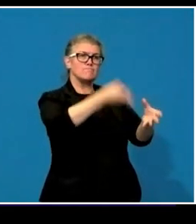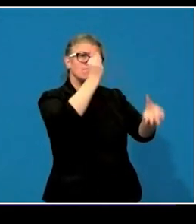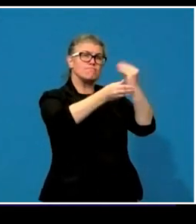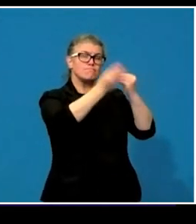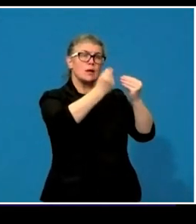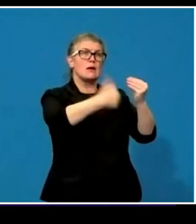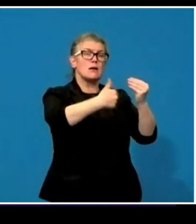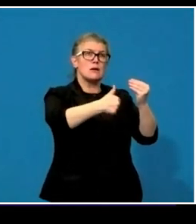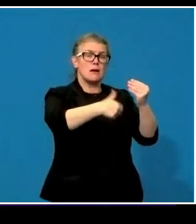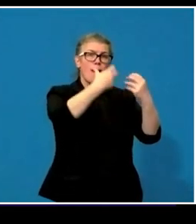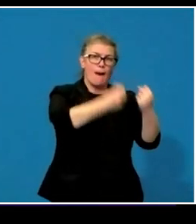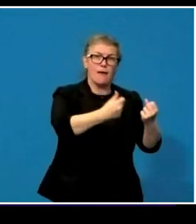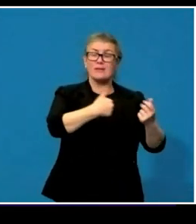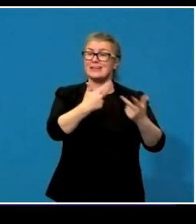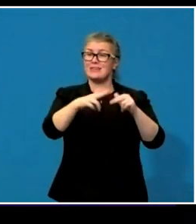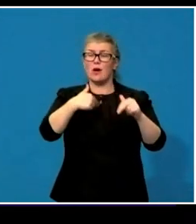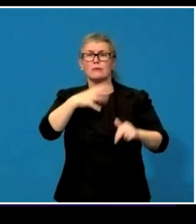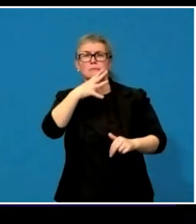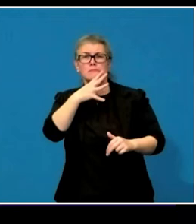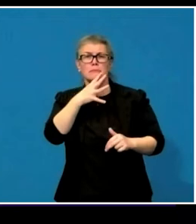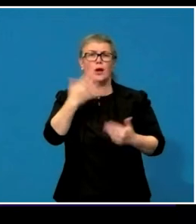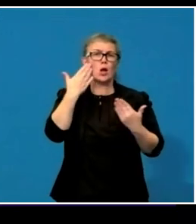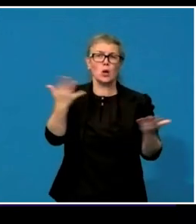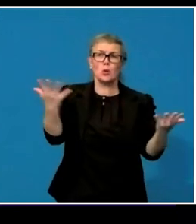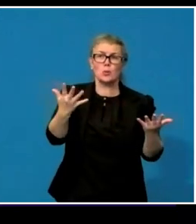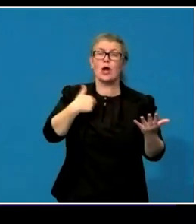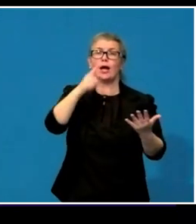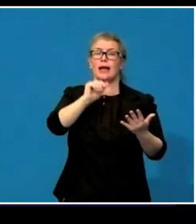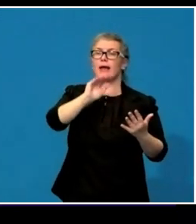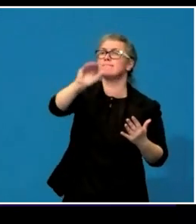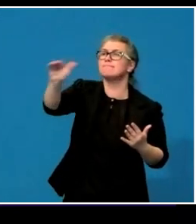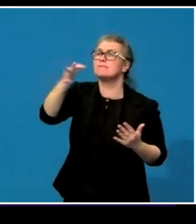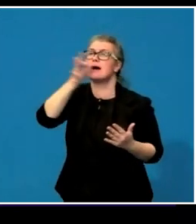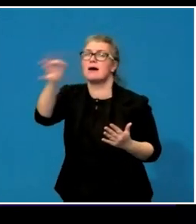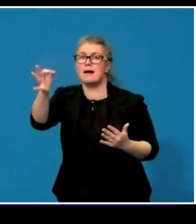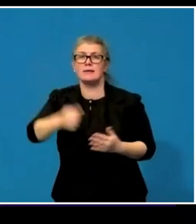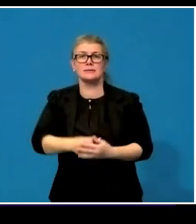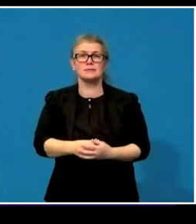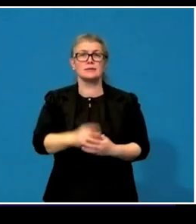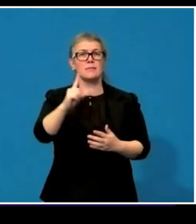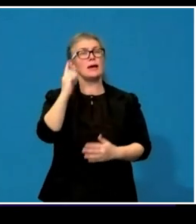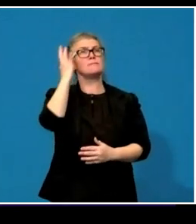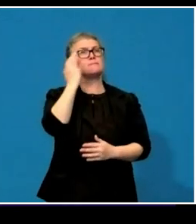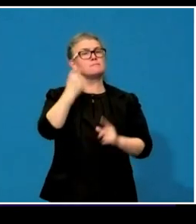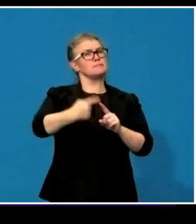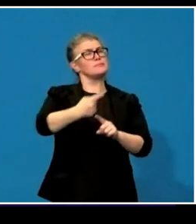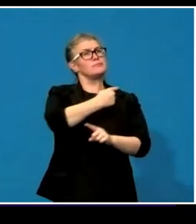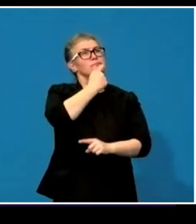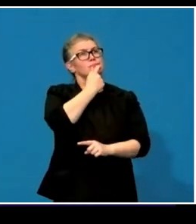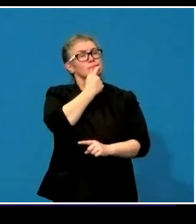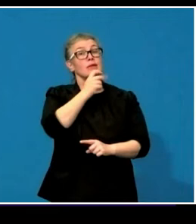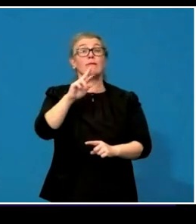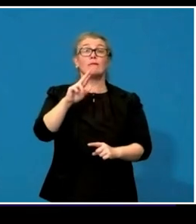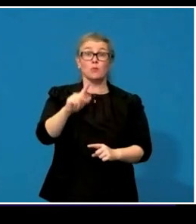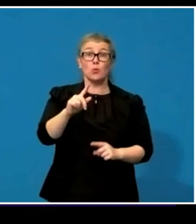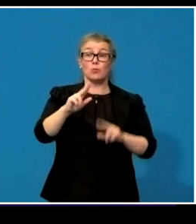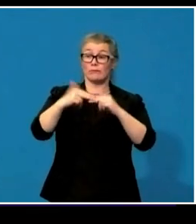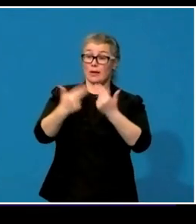information. But in reflection of that for Aboriginal families, they couldn't do it in